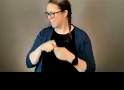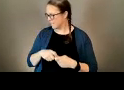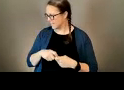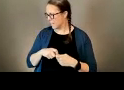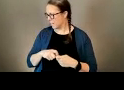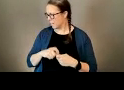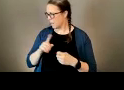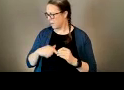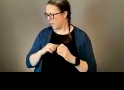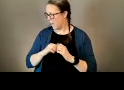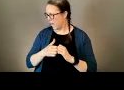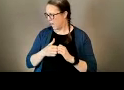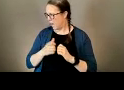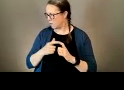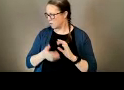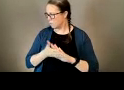to get you up and running with Voiceover.